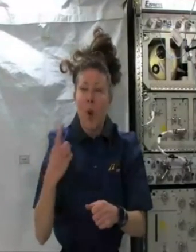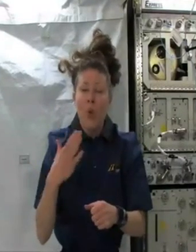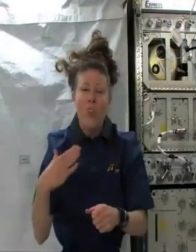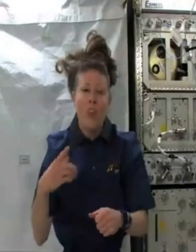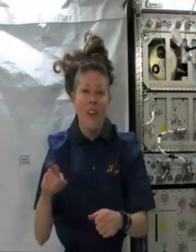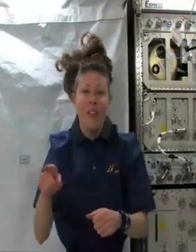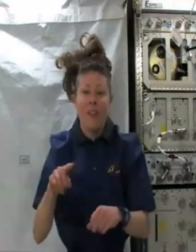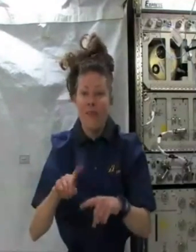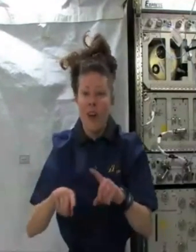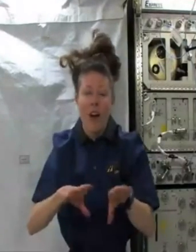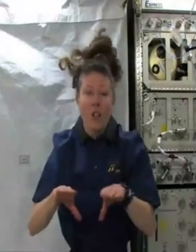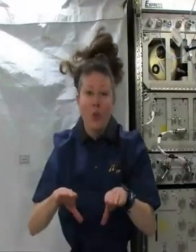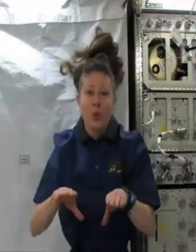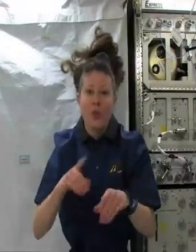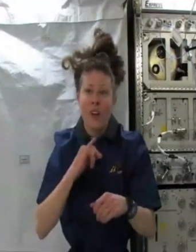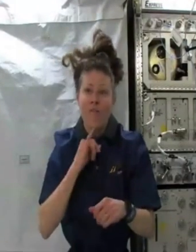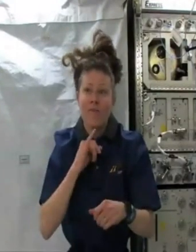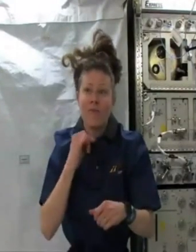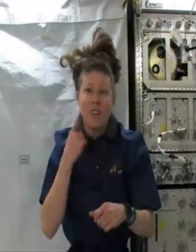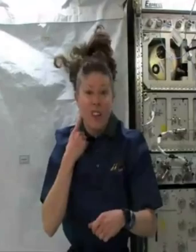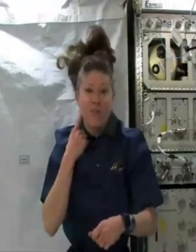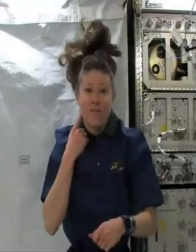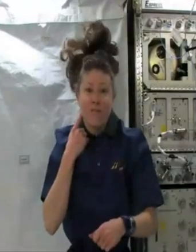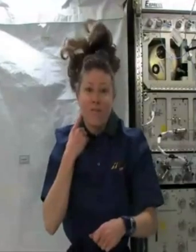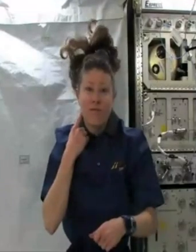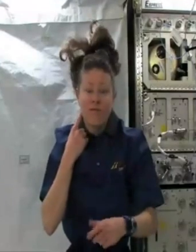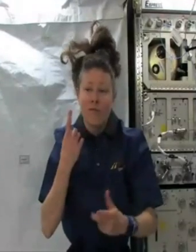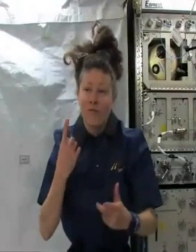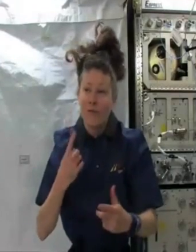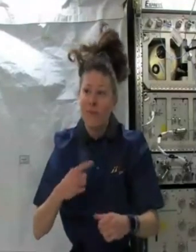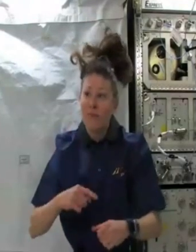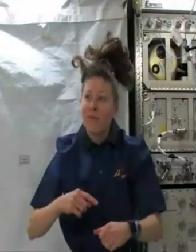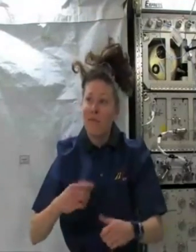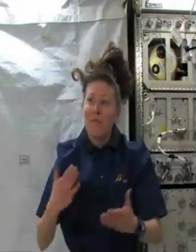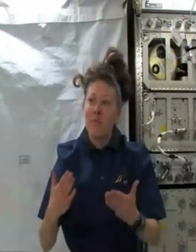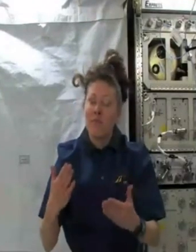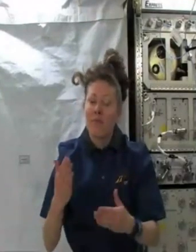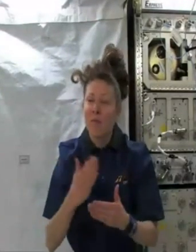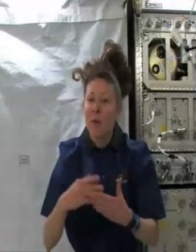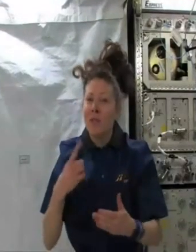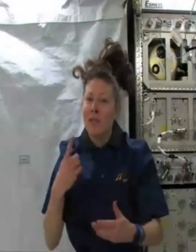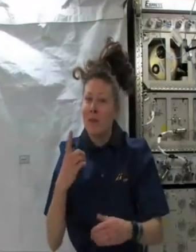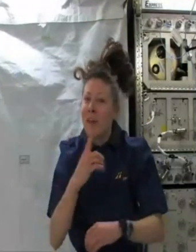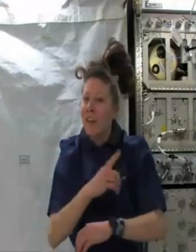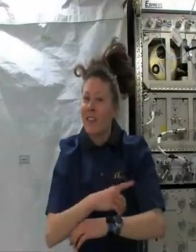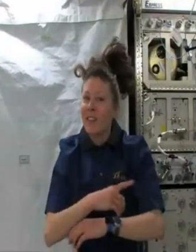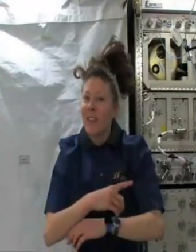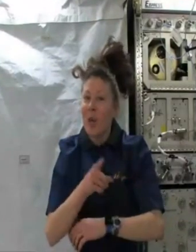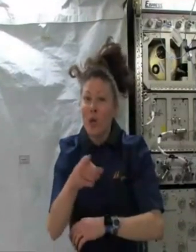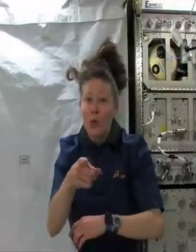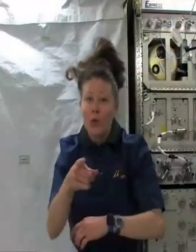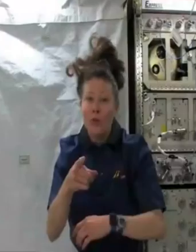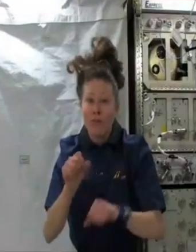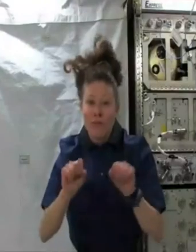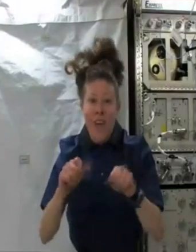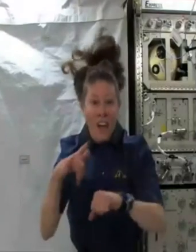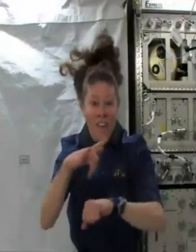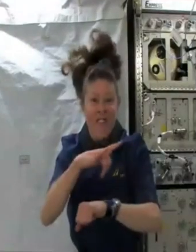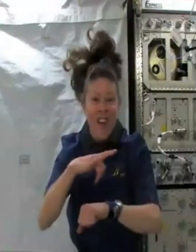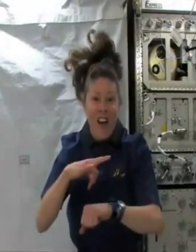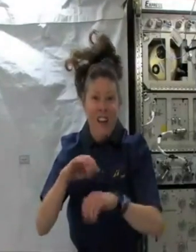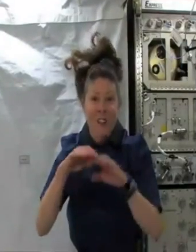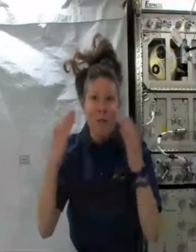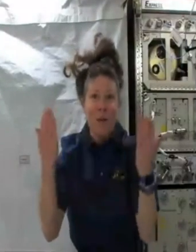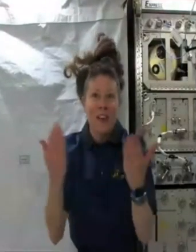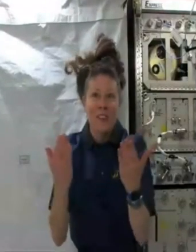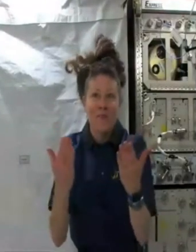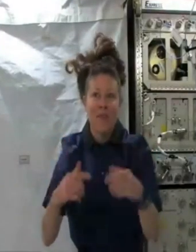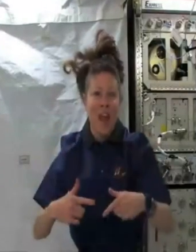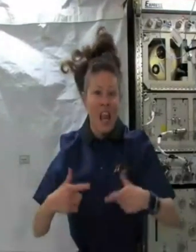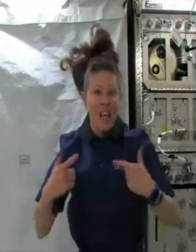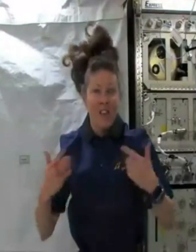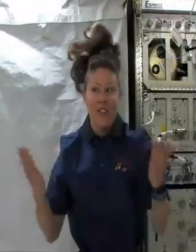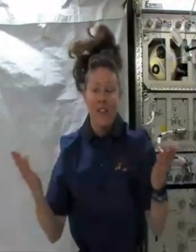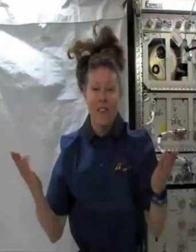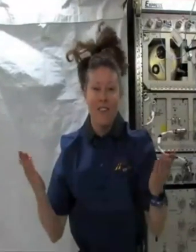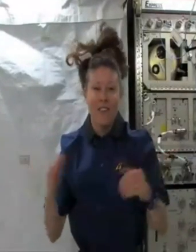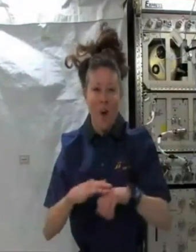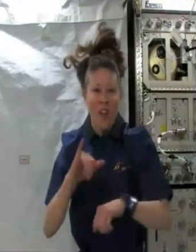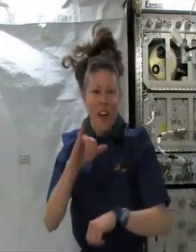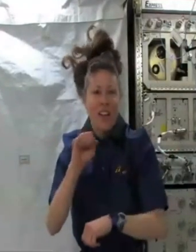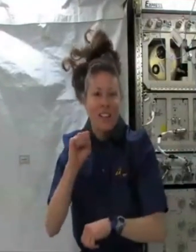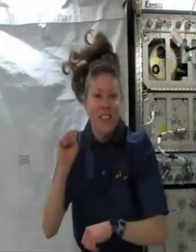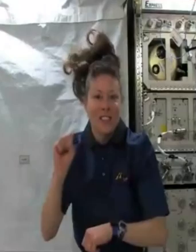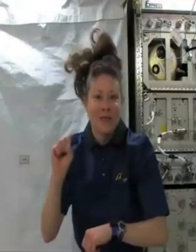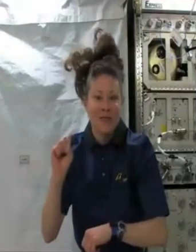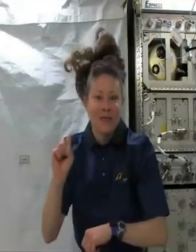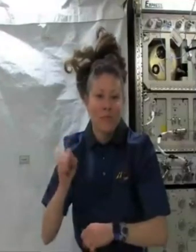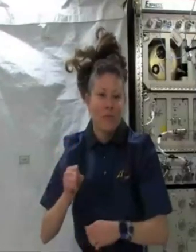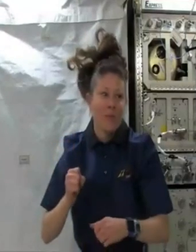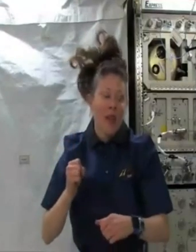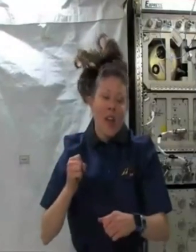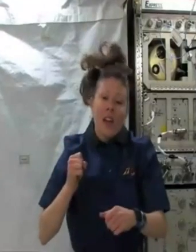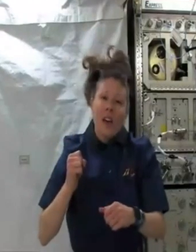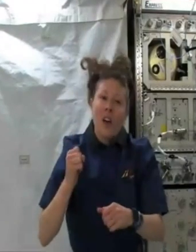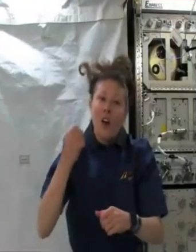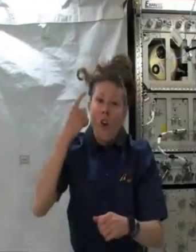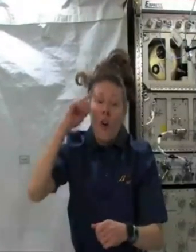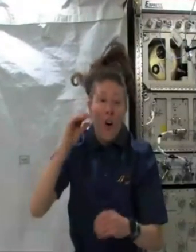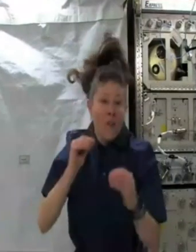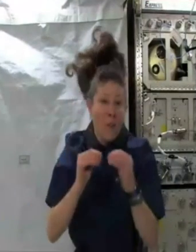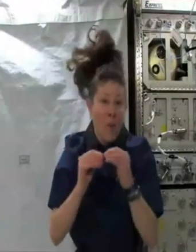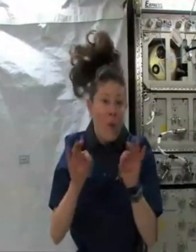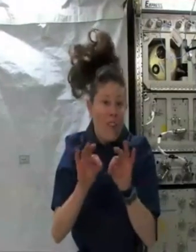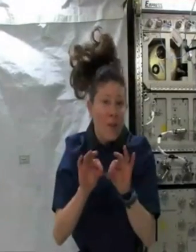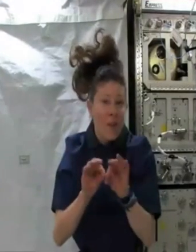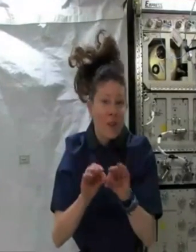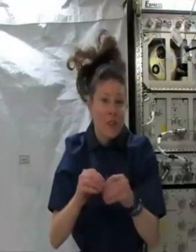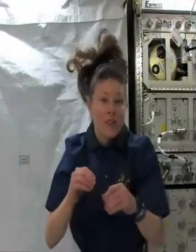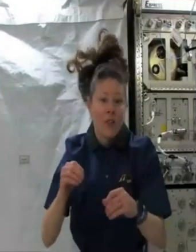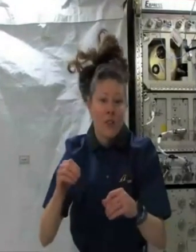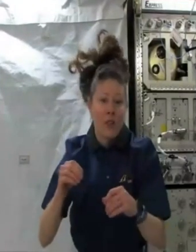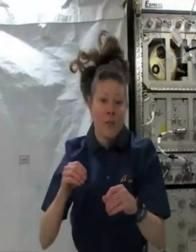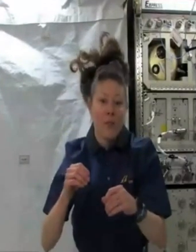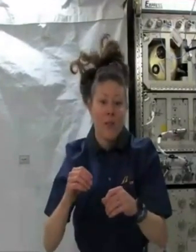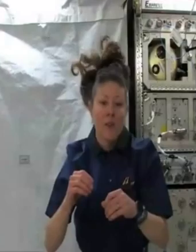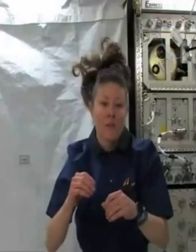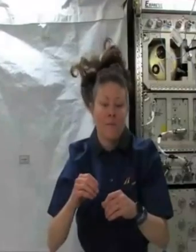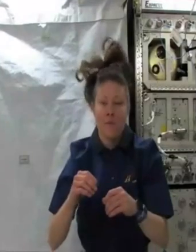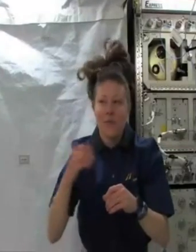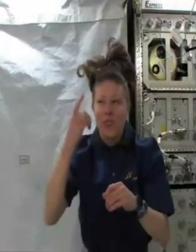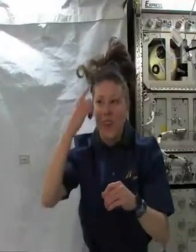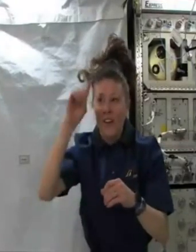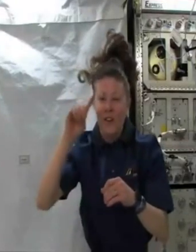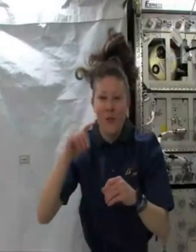The only thing they can't do is hear. Maybe some day you can fly into space and live on the ISS.